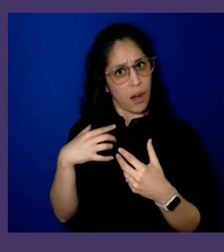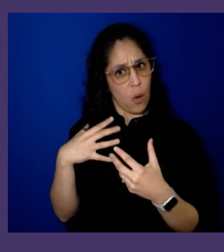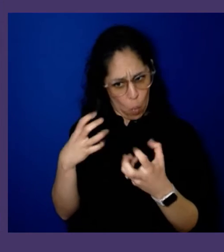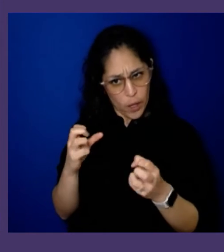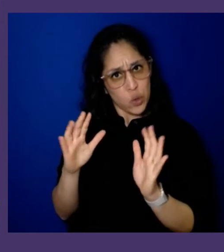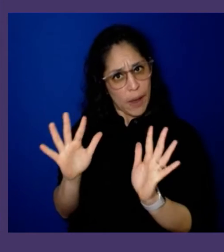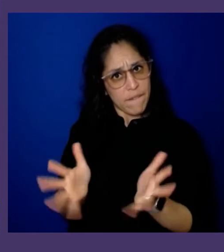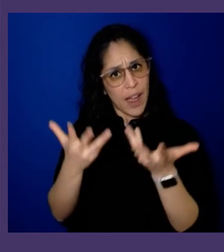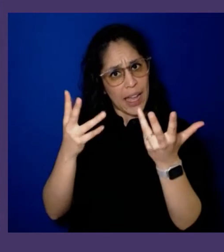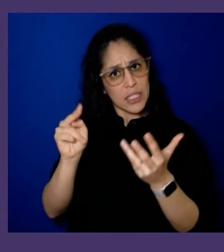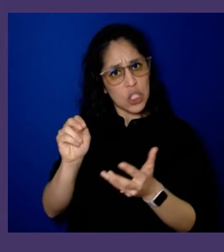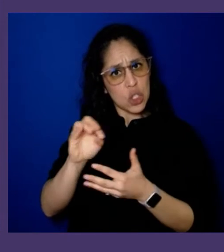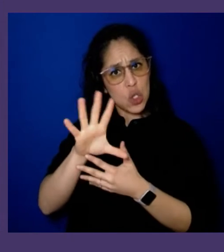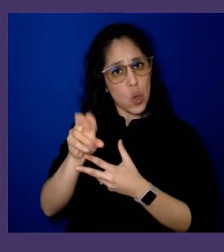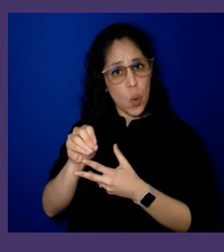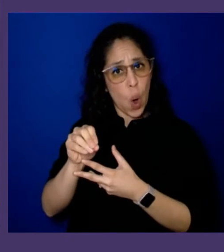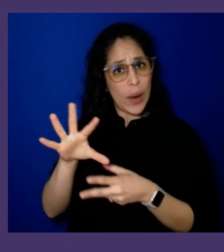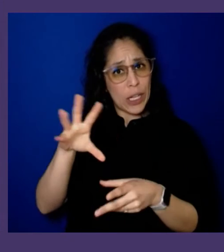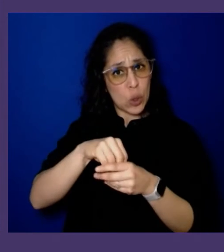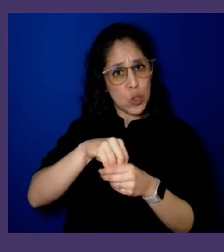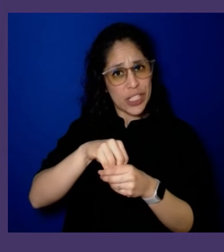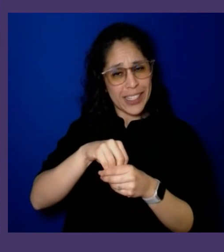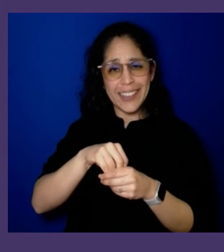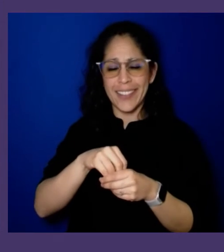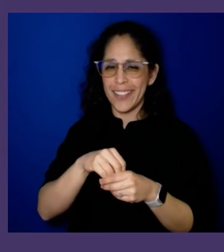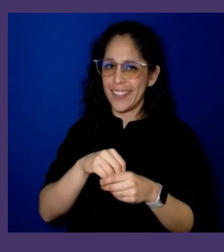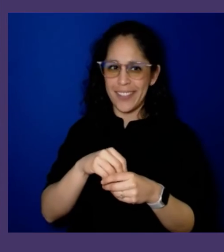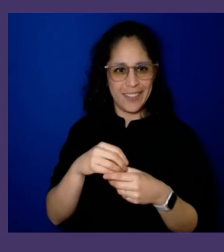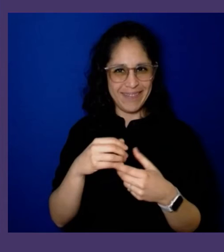I think we're all here for that as well.